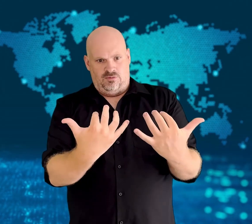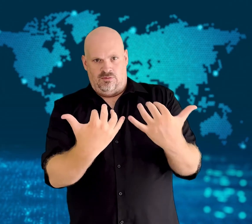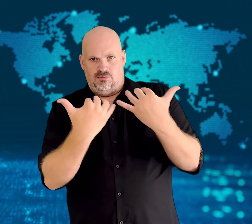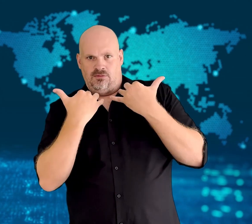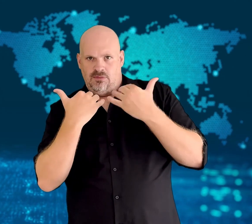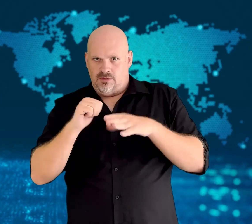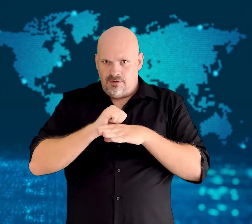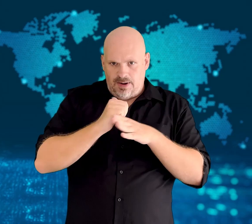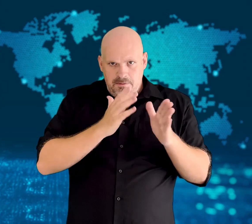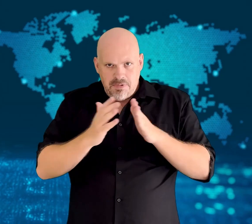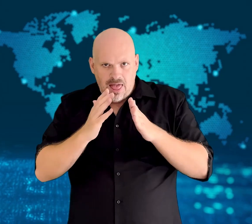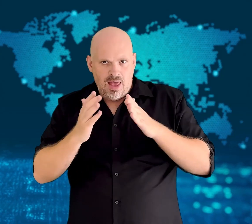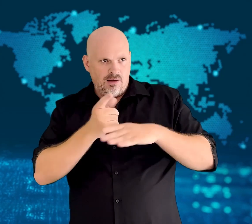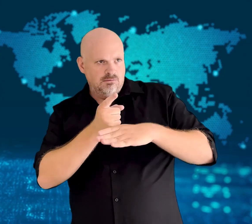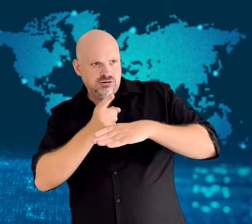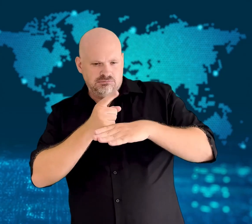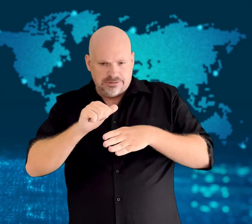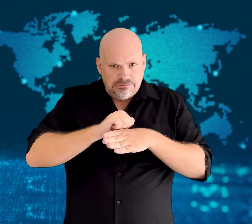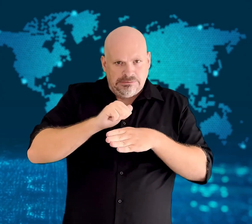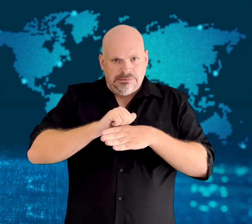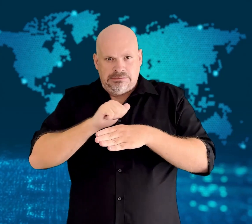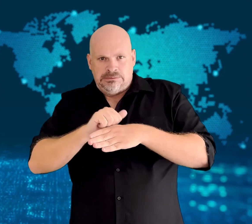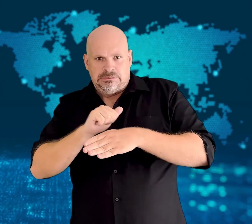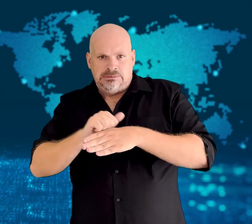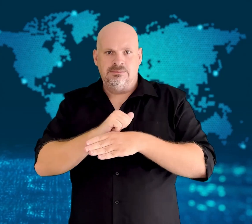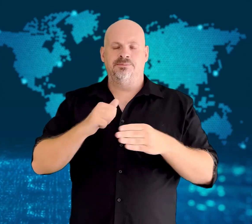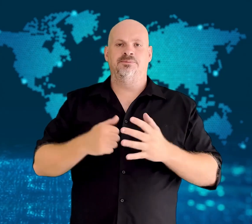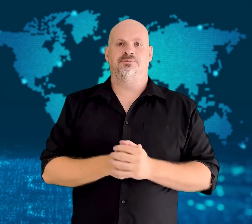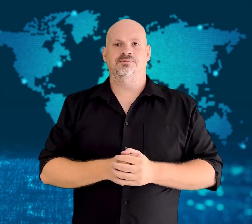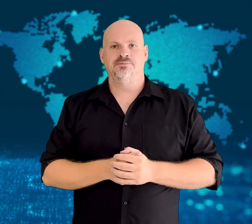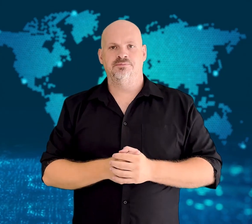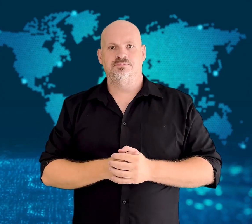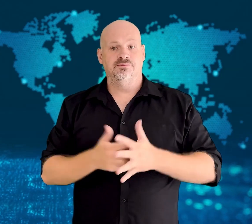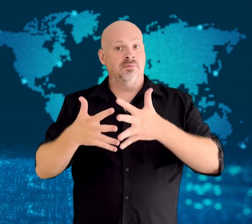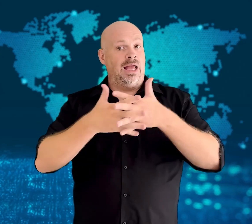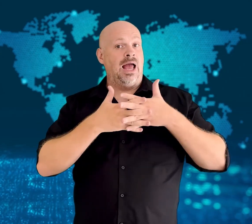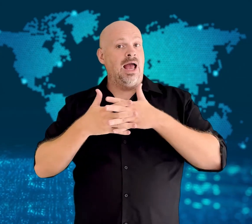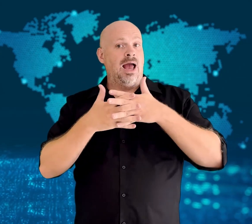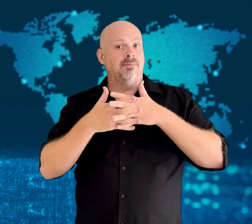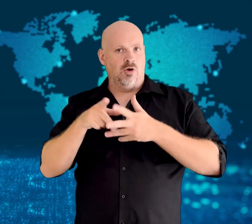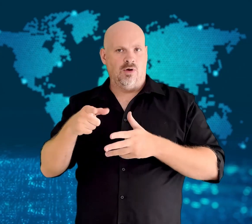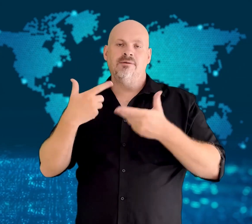The US has deployed numerous naval assets in the area.